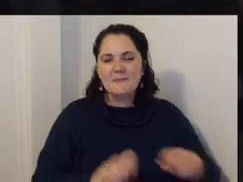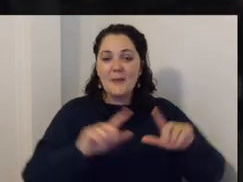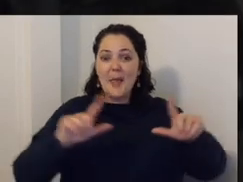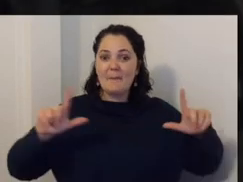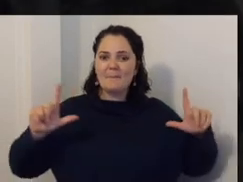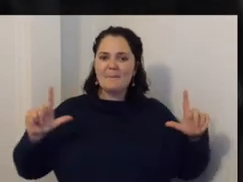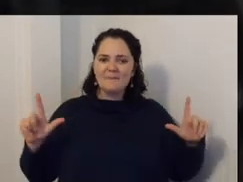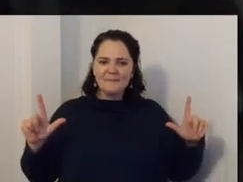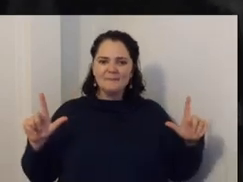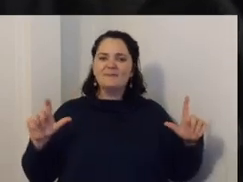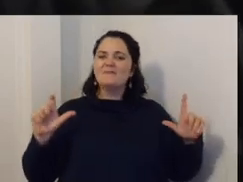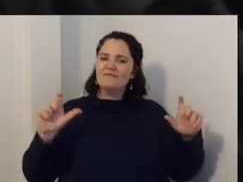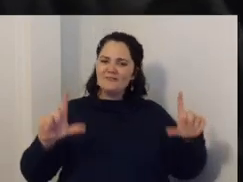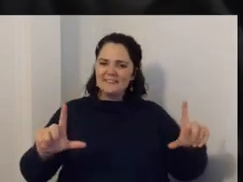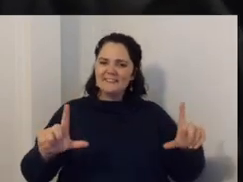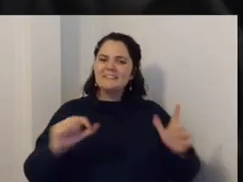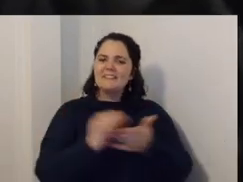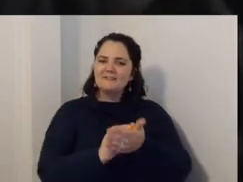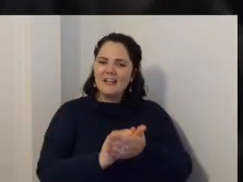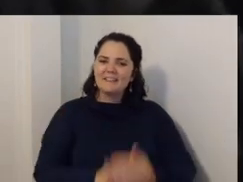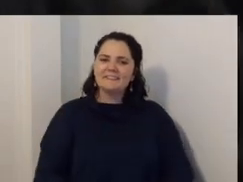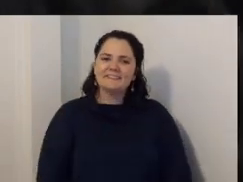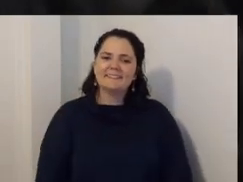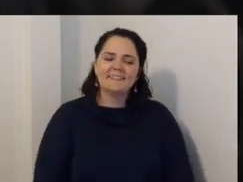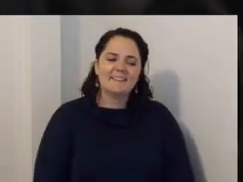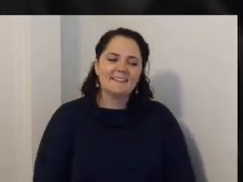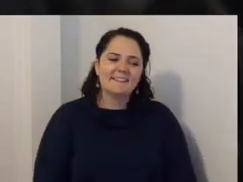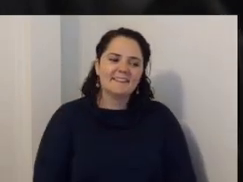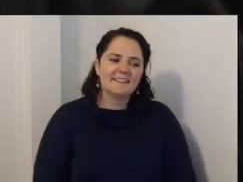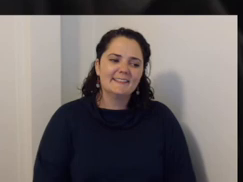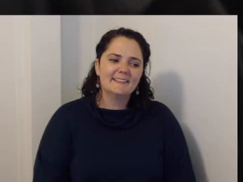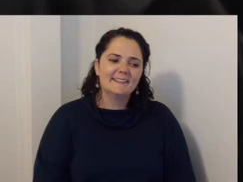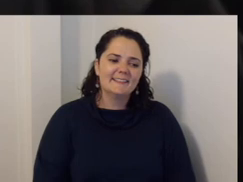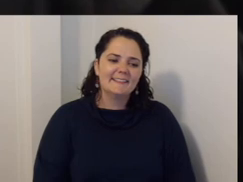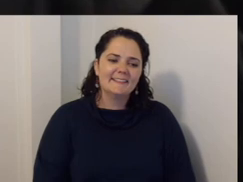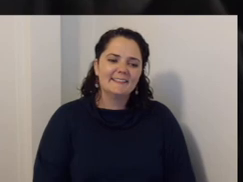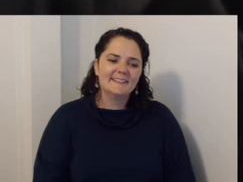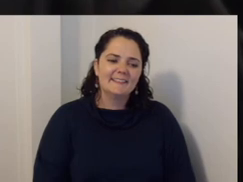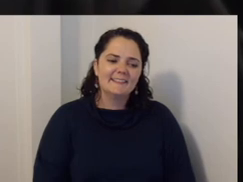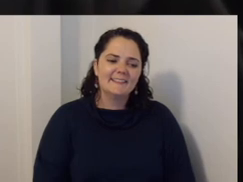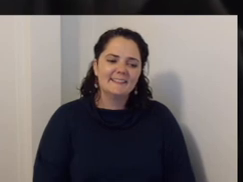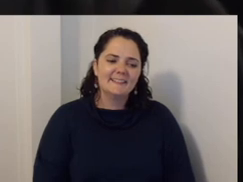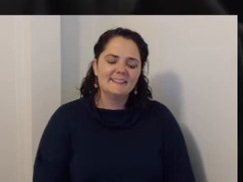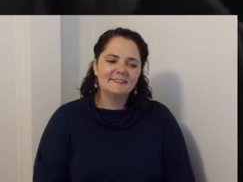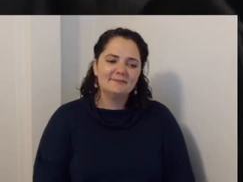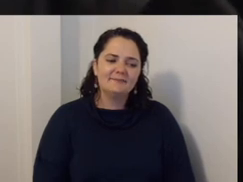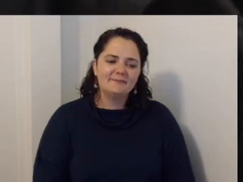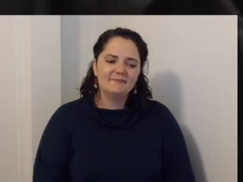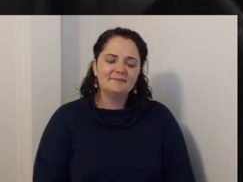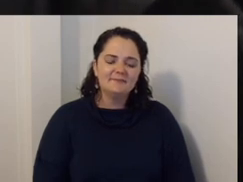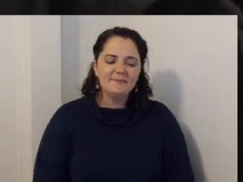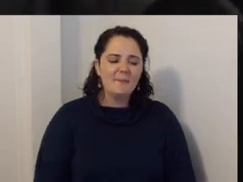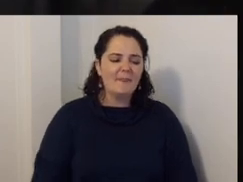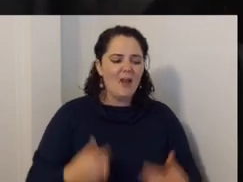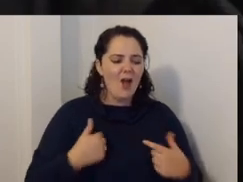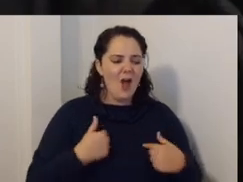hey there's our whole scene alright nice and I'm just gonna step back in to say um a final and